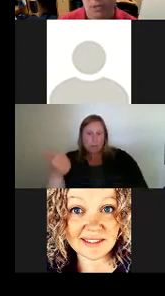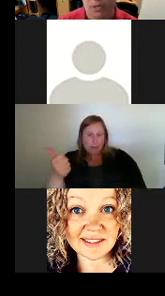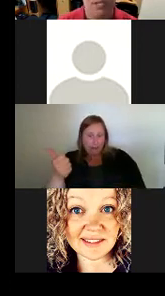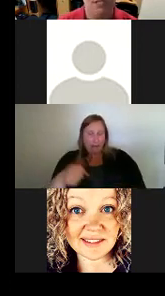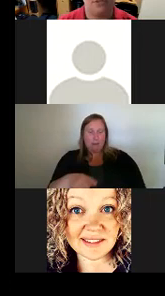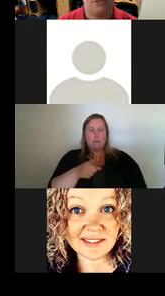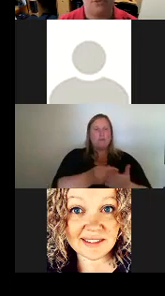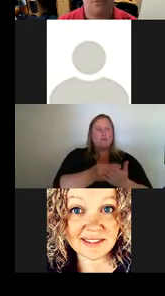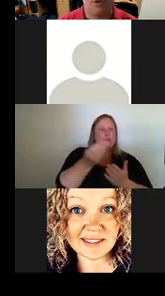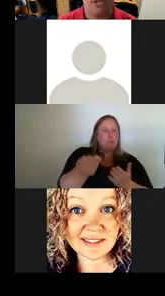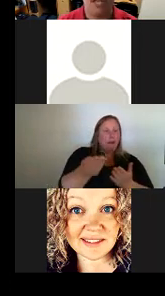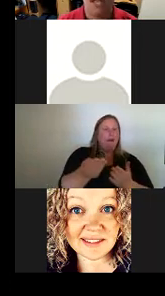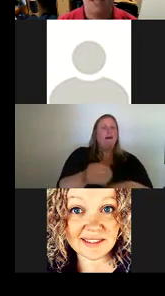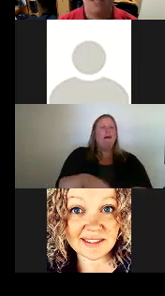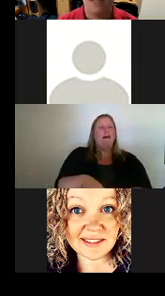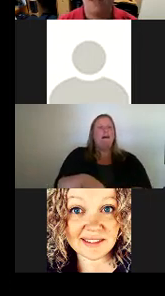TEAM VIEWER.